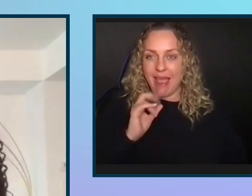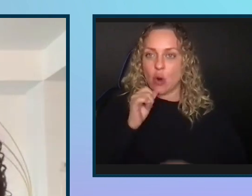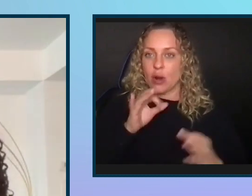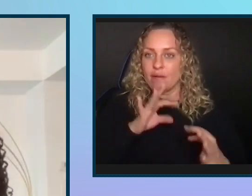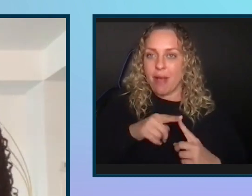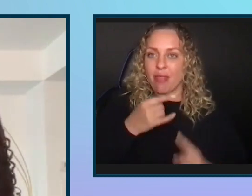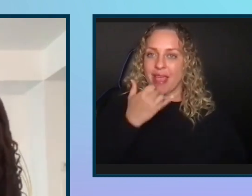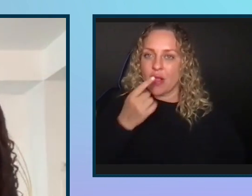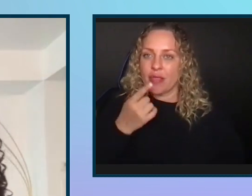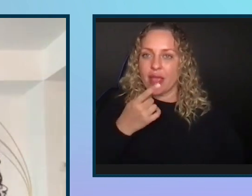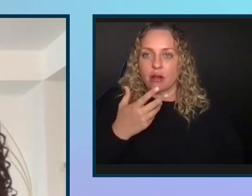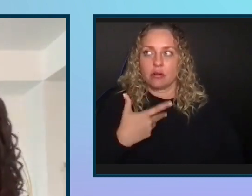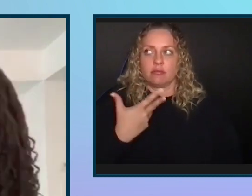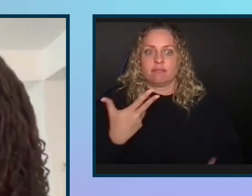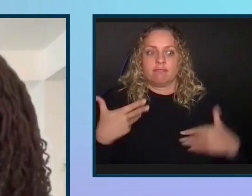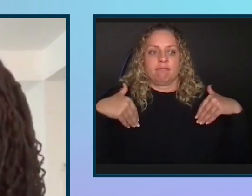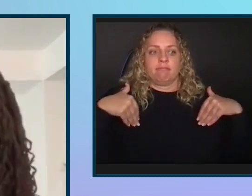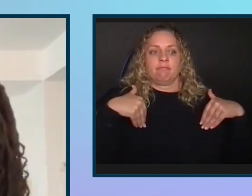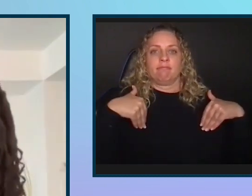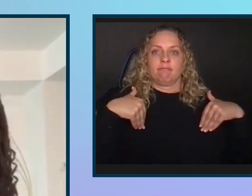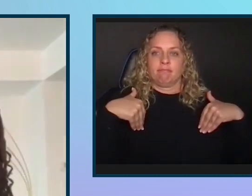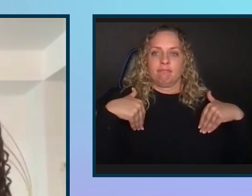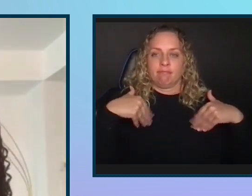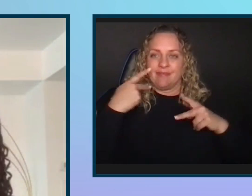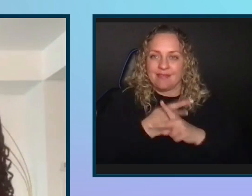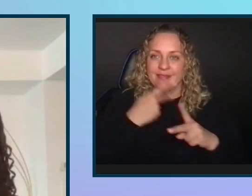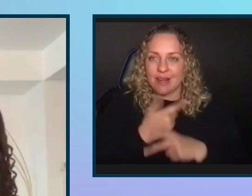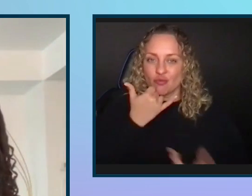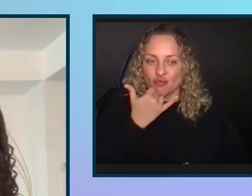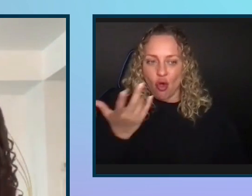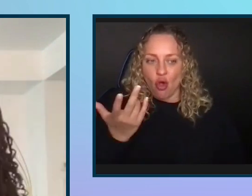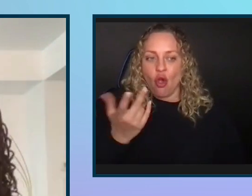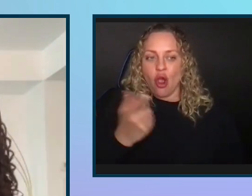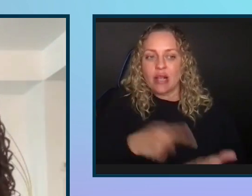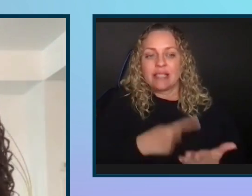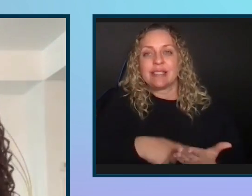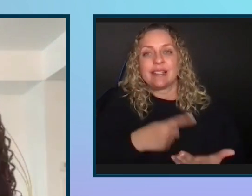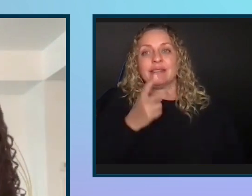they are left to kind of parse through the information to figure out what's wrong, and sometimes it's difficult to spot,